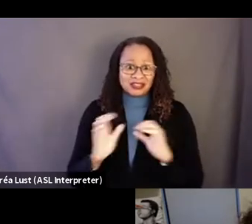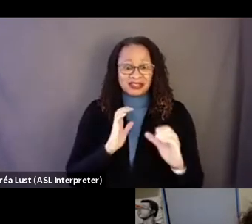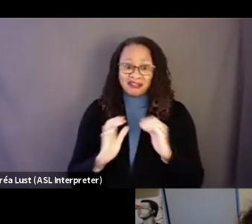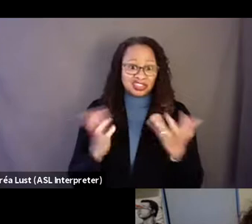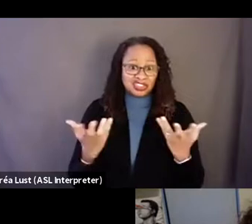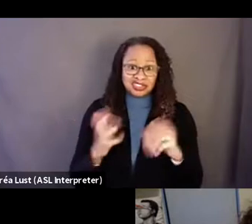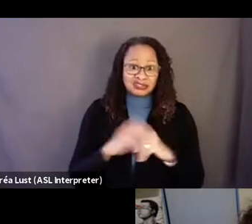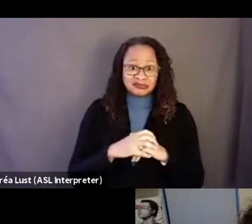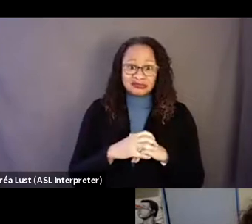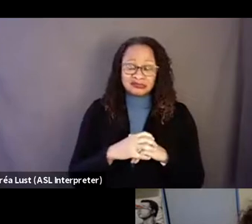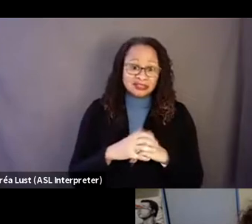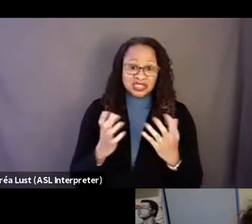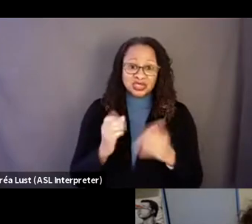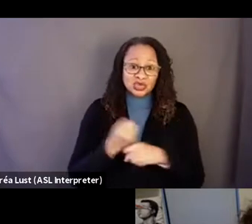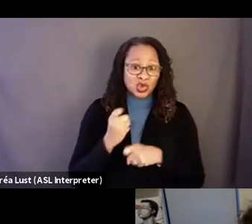We've literally been left on our own.